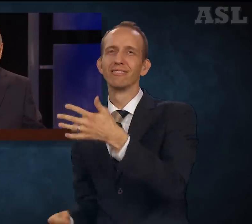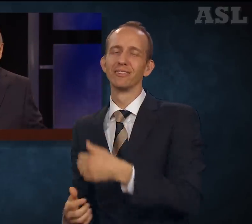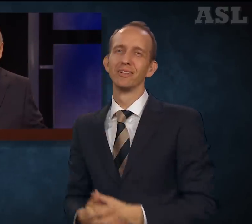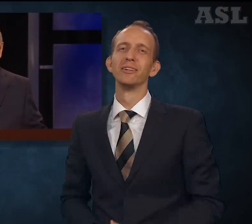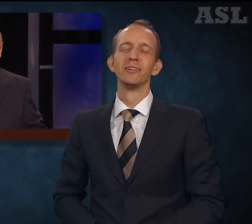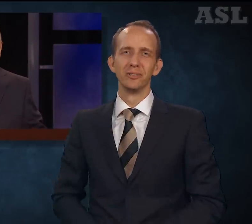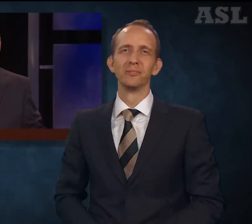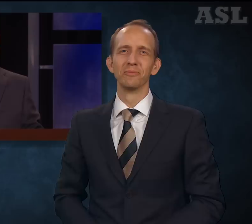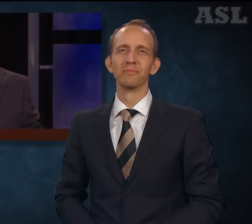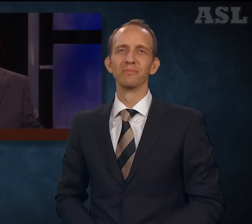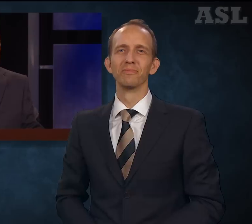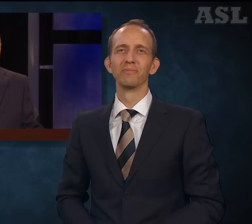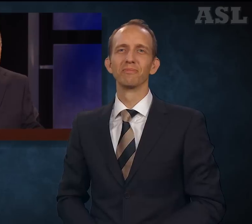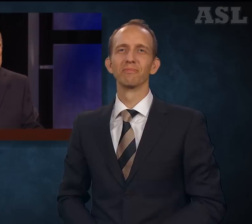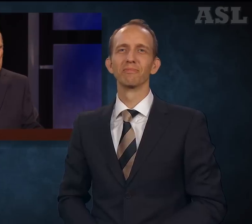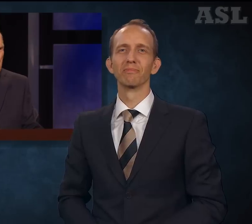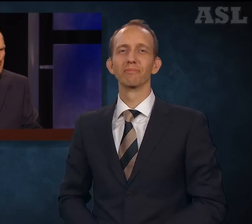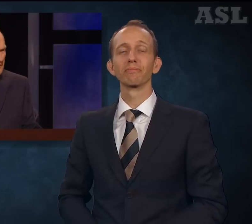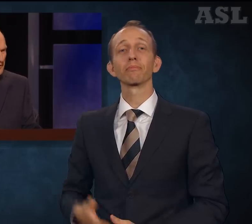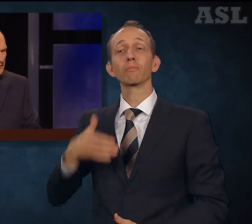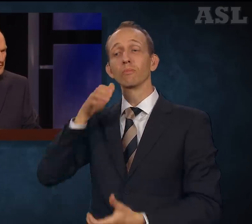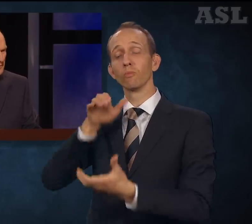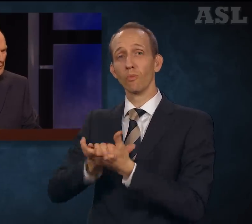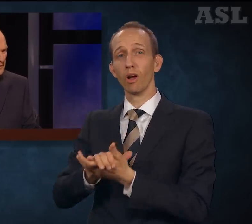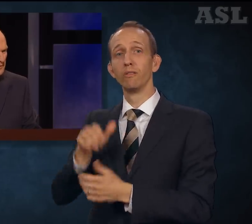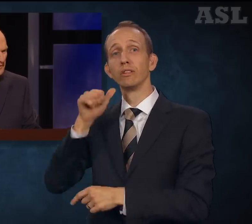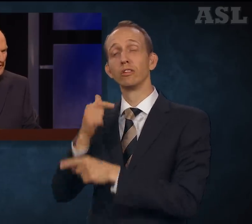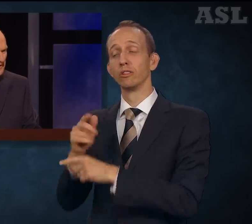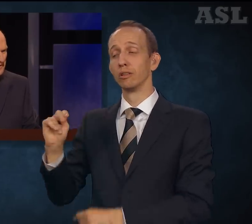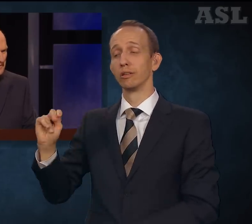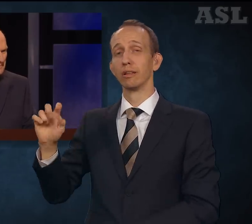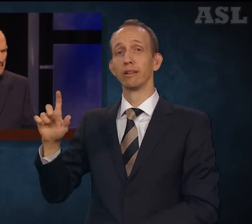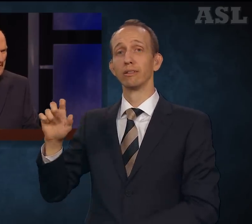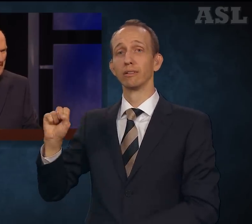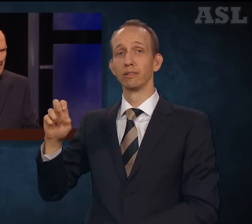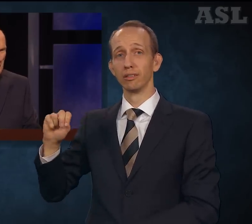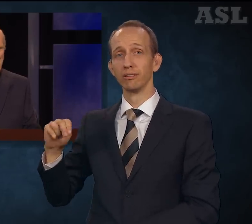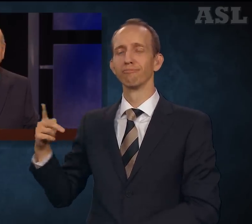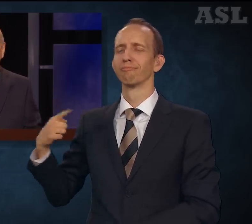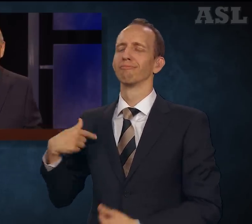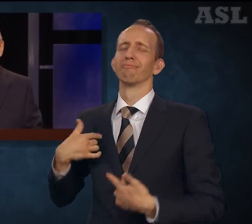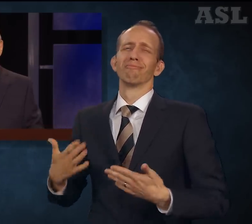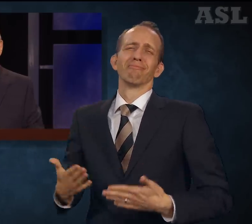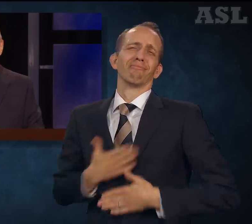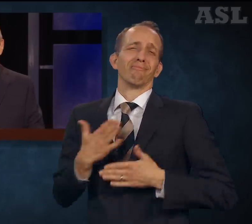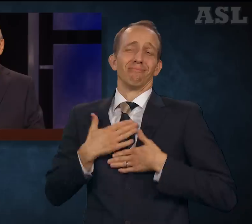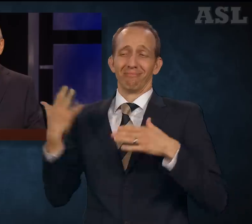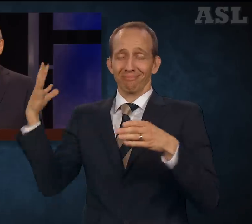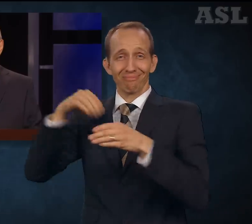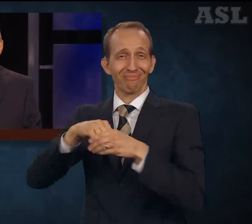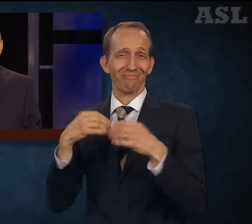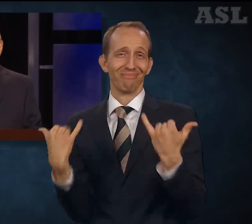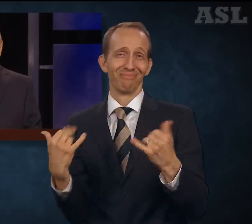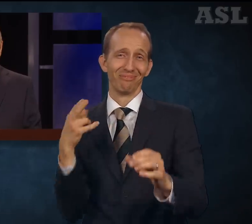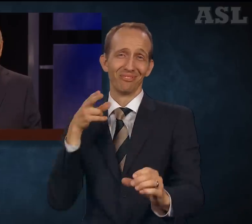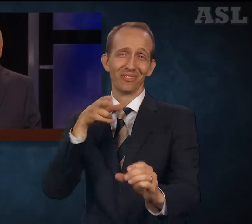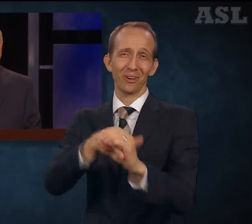INDIRECT MEANS. SISTER NELSON AND I ARE REALLY